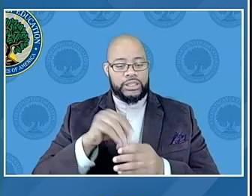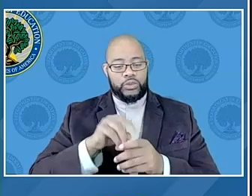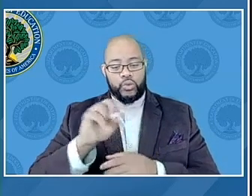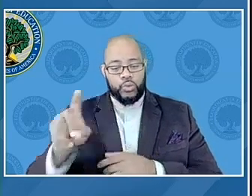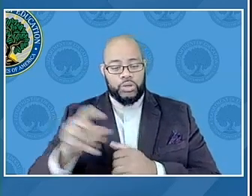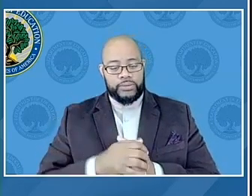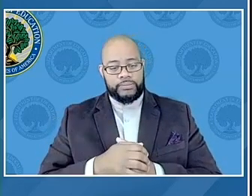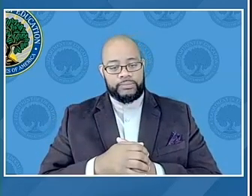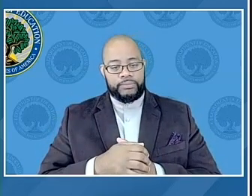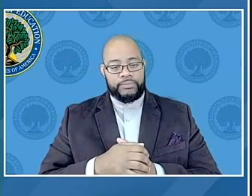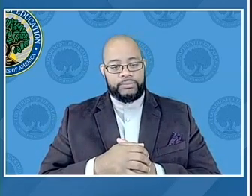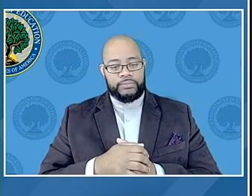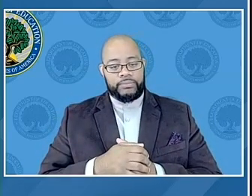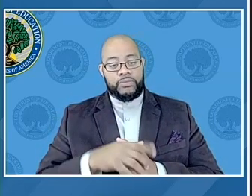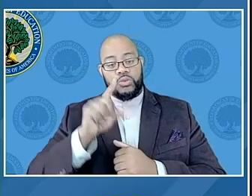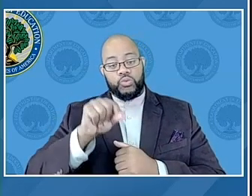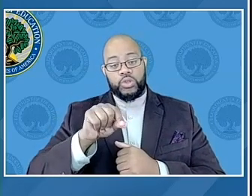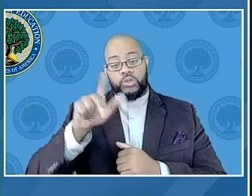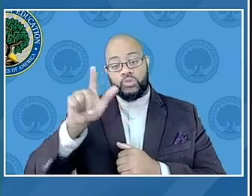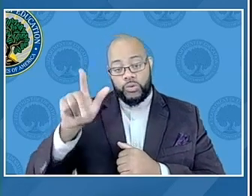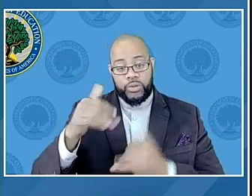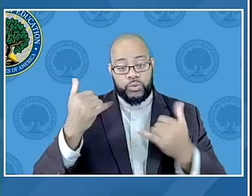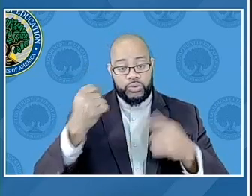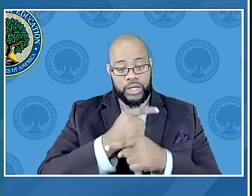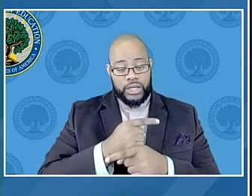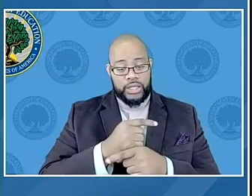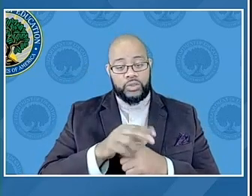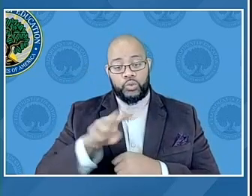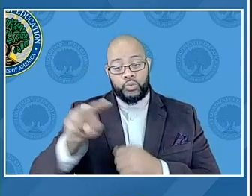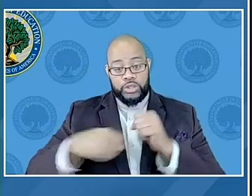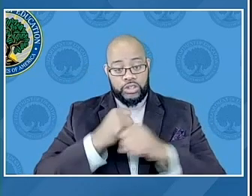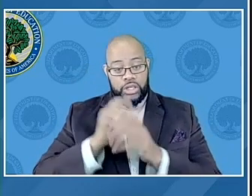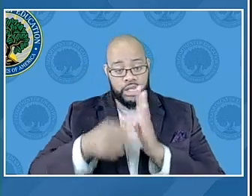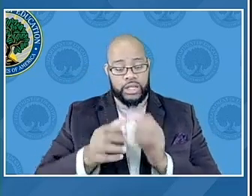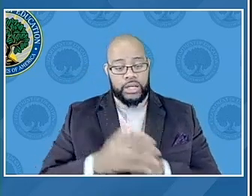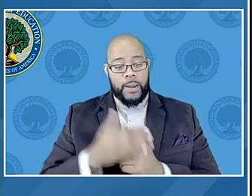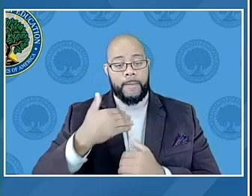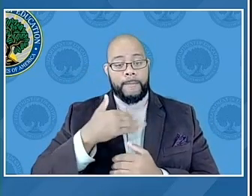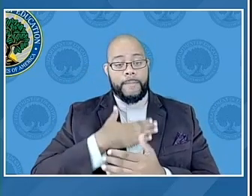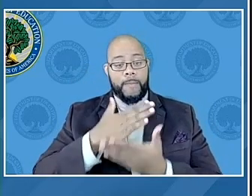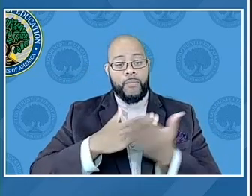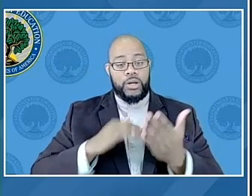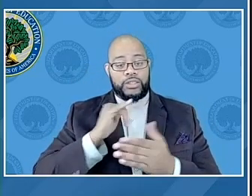In 2023, today, 22 years later, my portion is over $40,000.